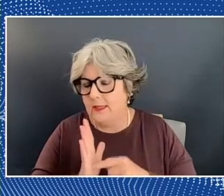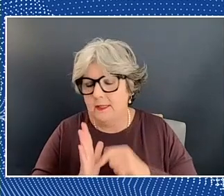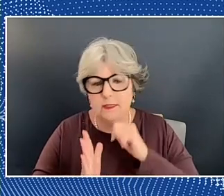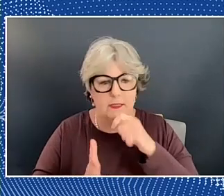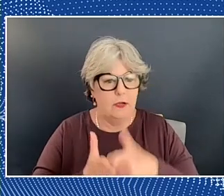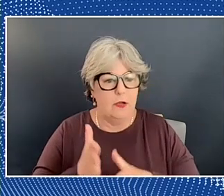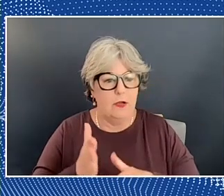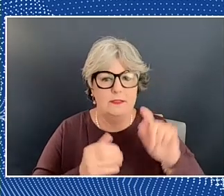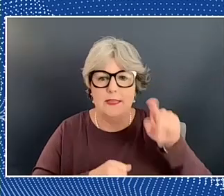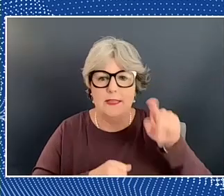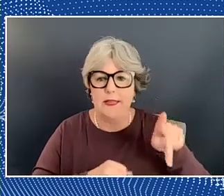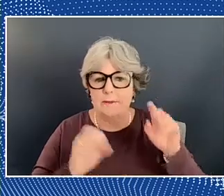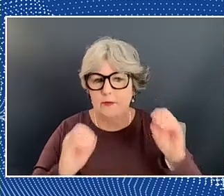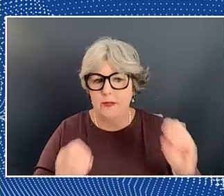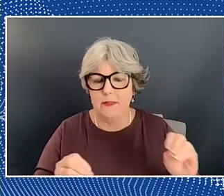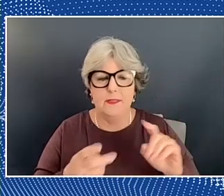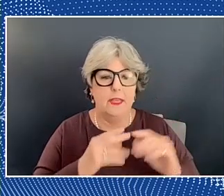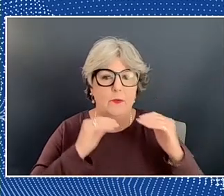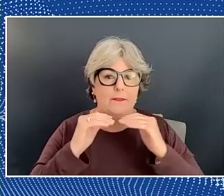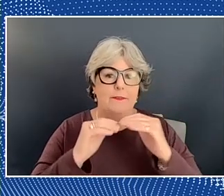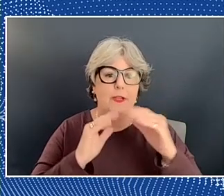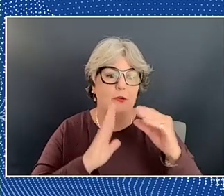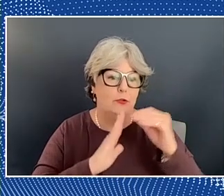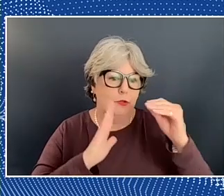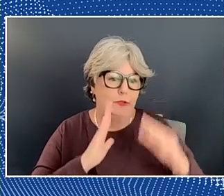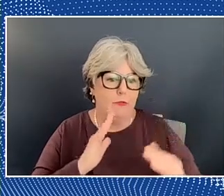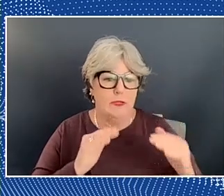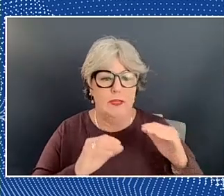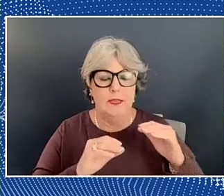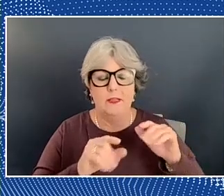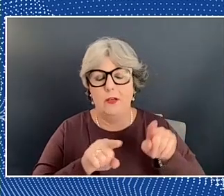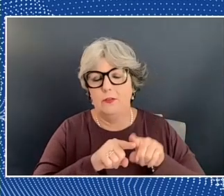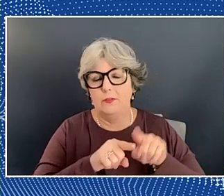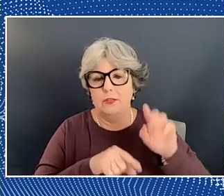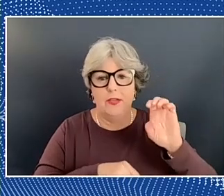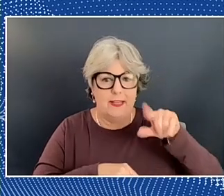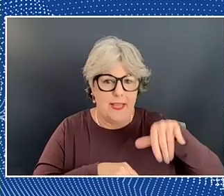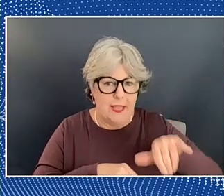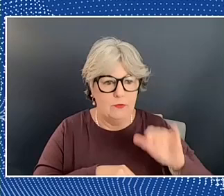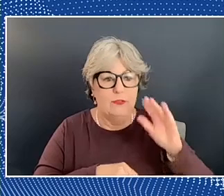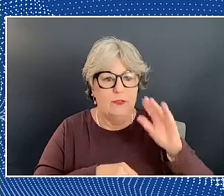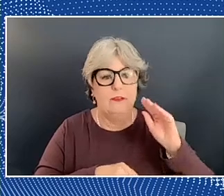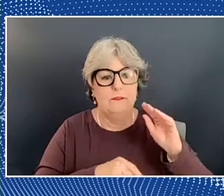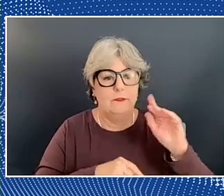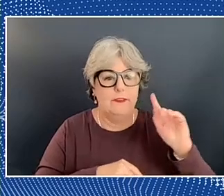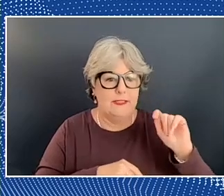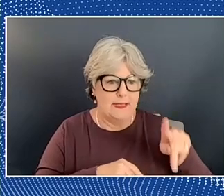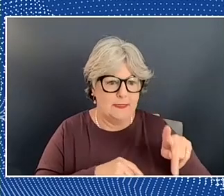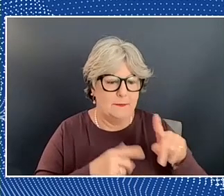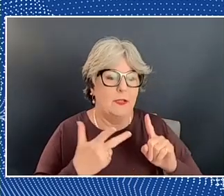It was fair to the student and had equity for the student, had equity for the taxpayers, especially the ones that didn't